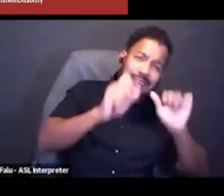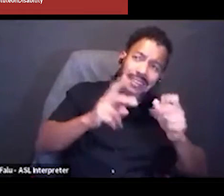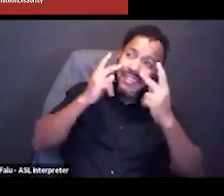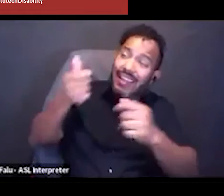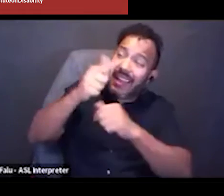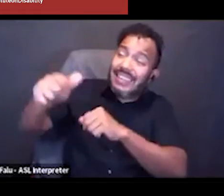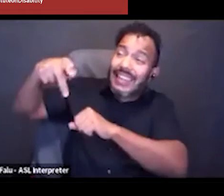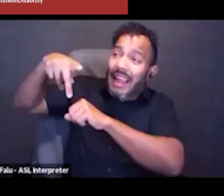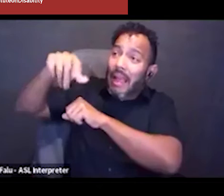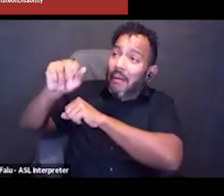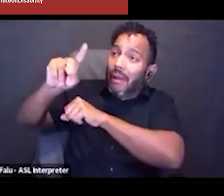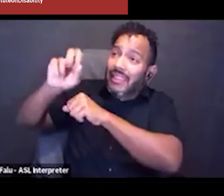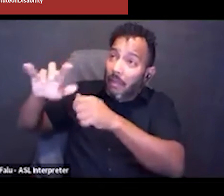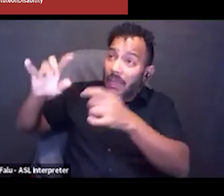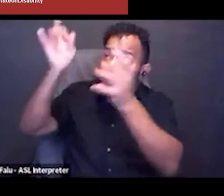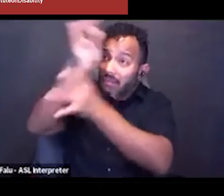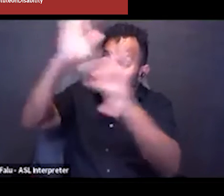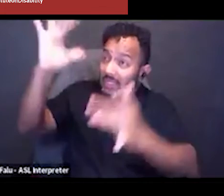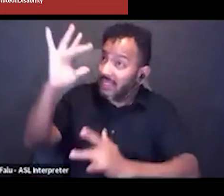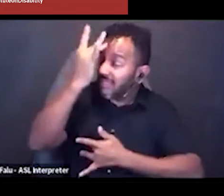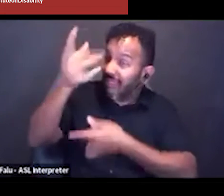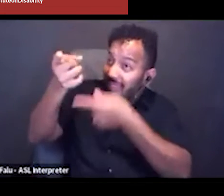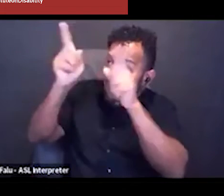We can get this right.